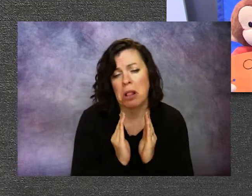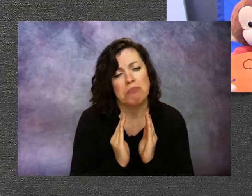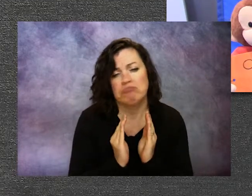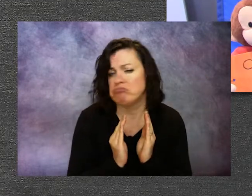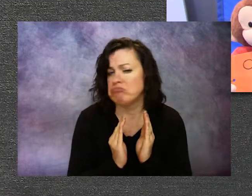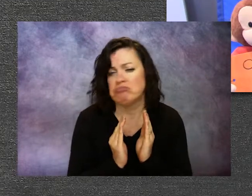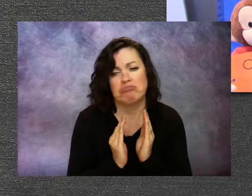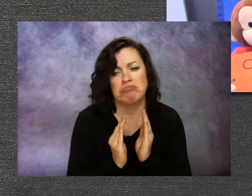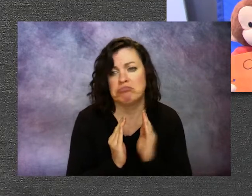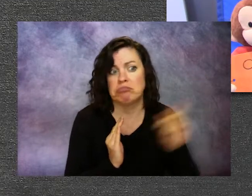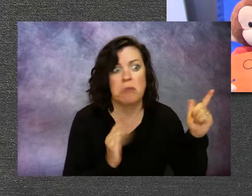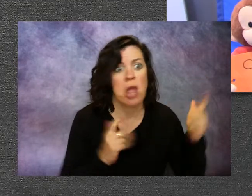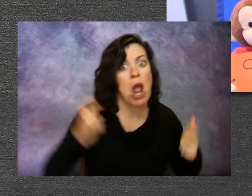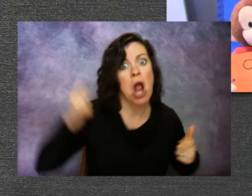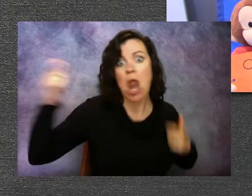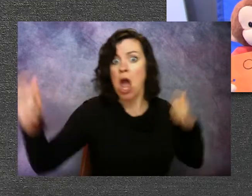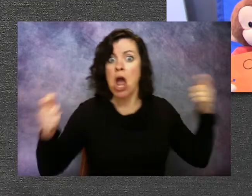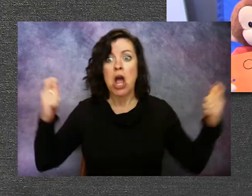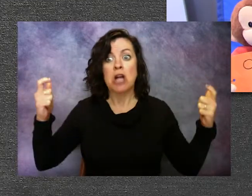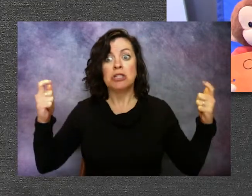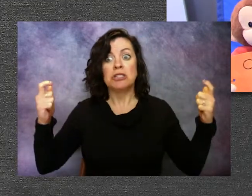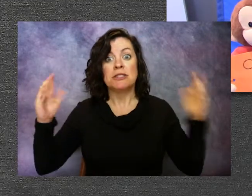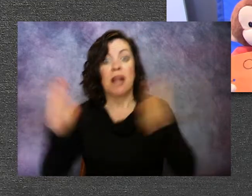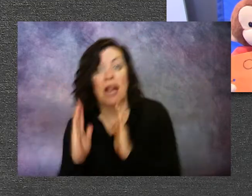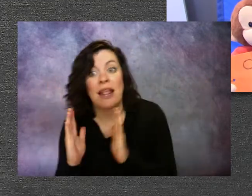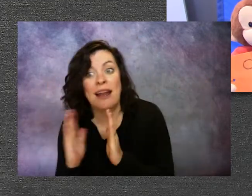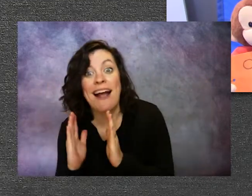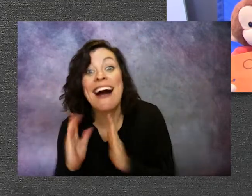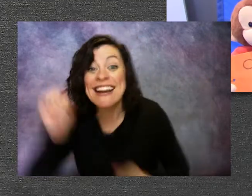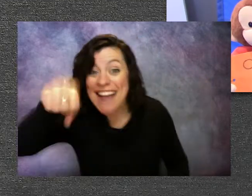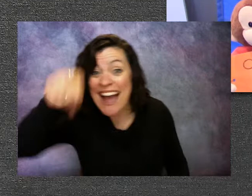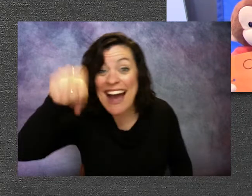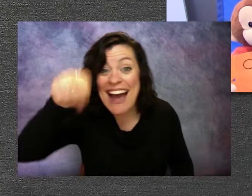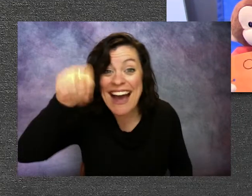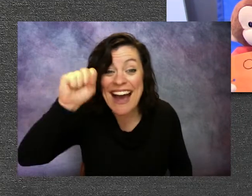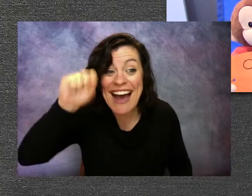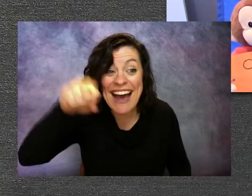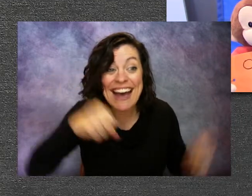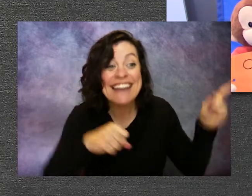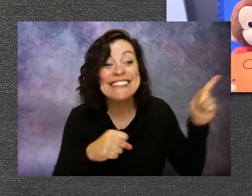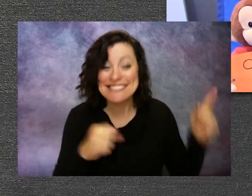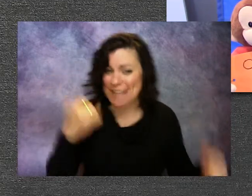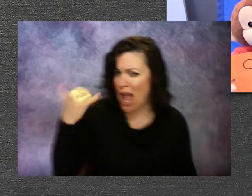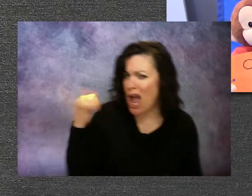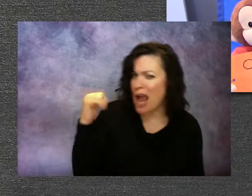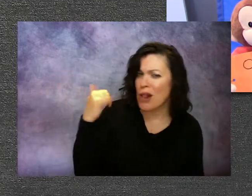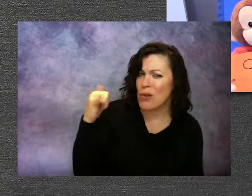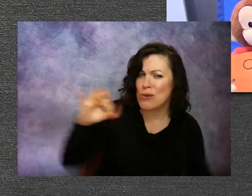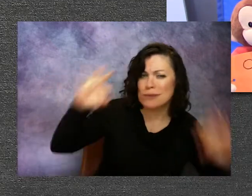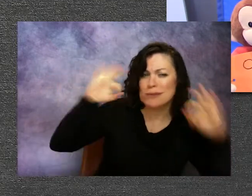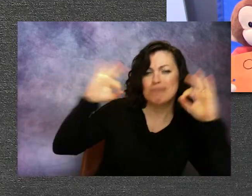Big, little. You're correct, good job. Deduce, hang loose with me.